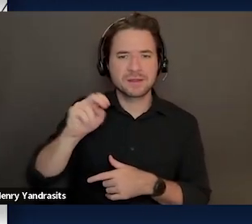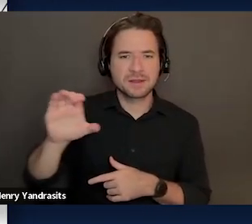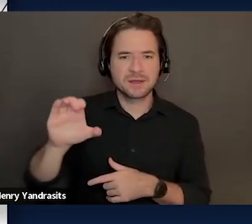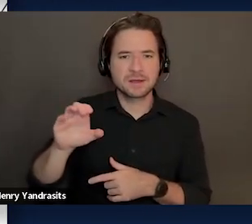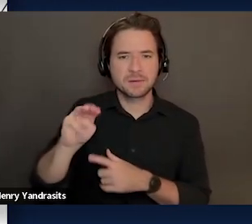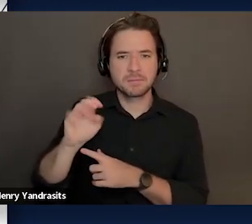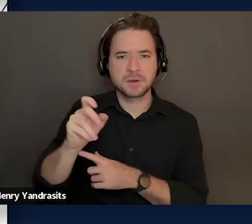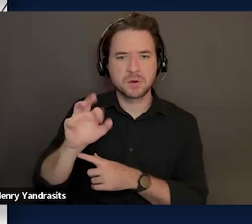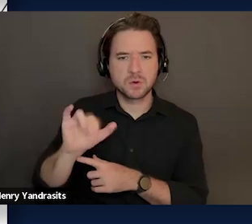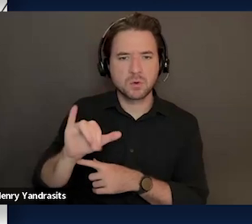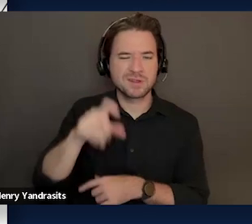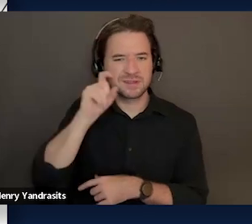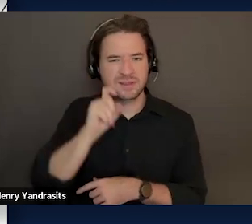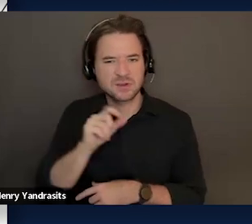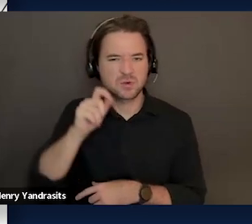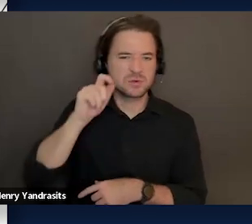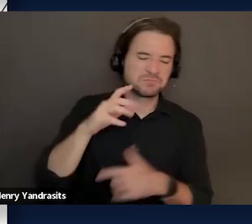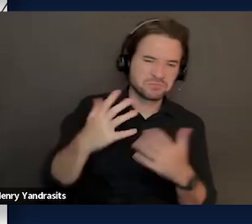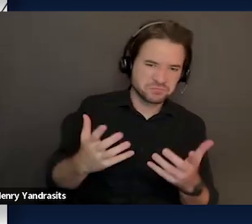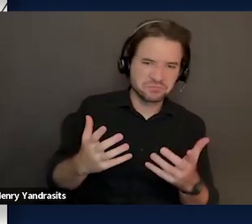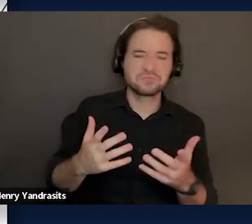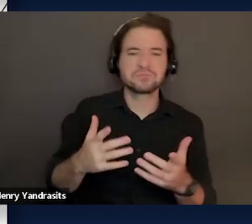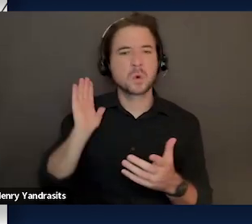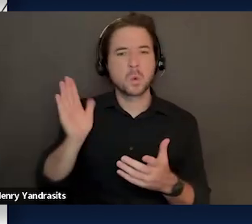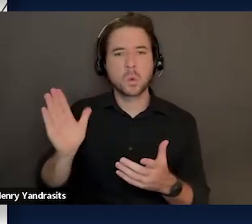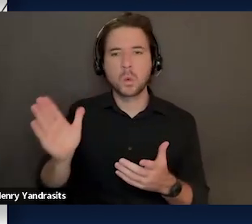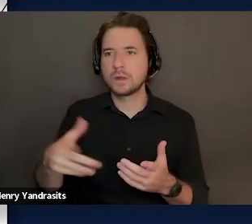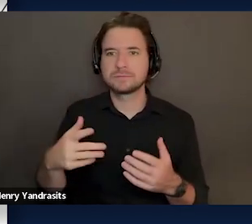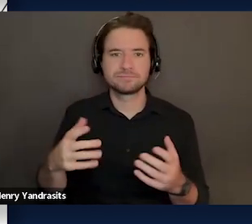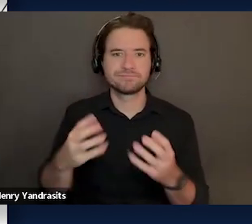And sexual and gender minority groups would be compromised if disabled people were granted this designation.